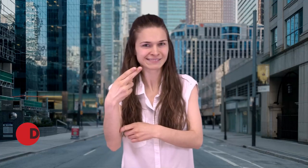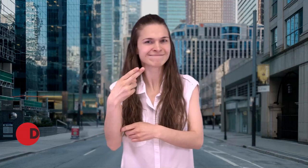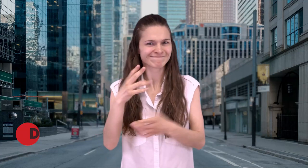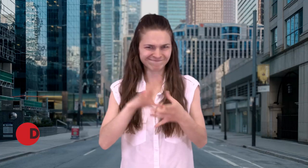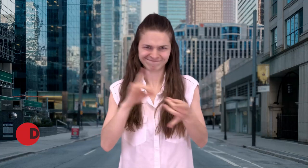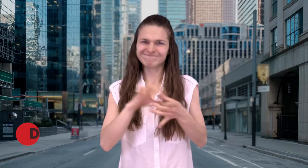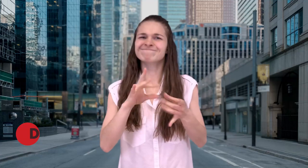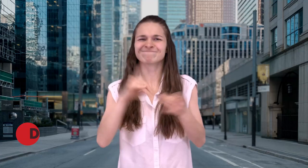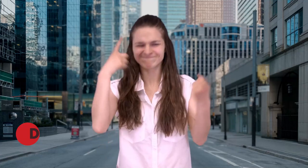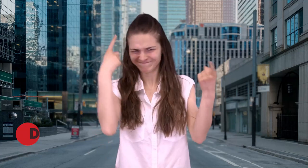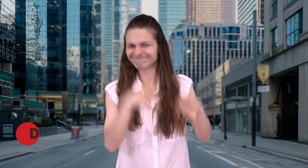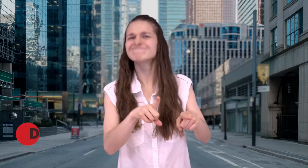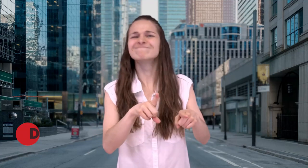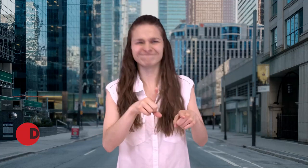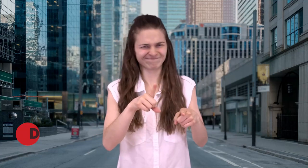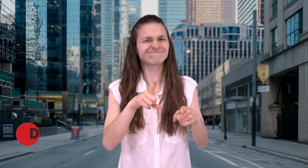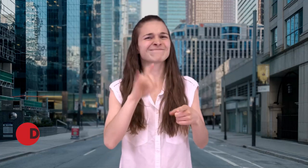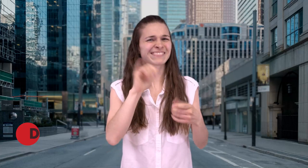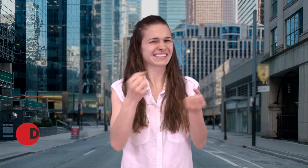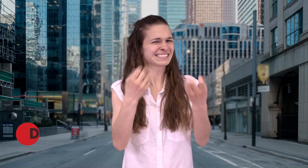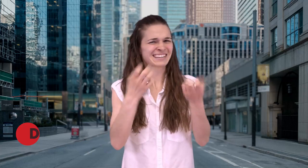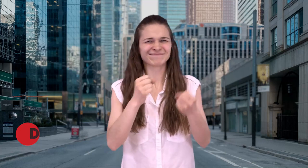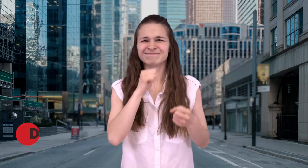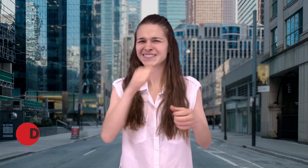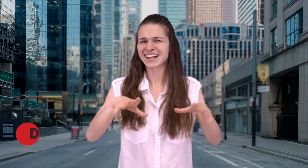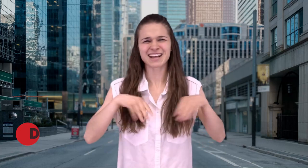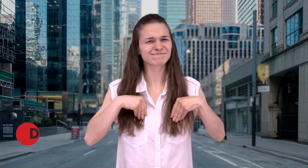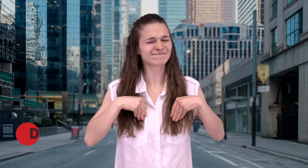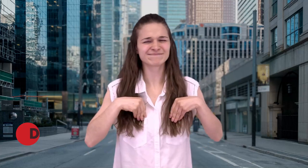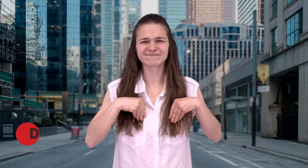the “unique” sign unacceptable.